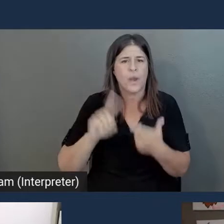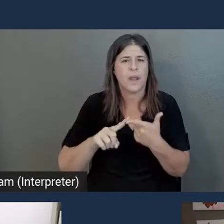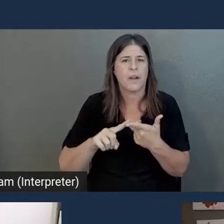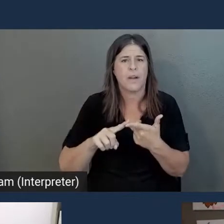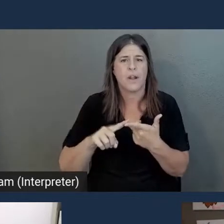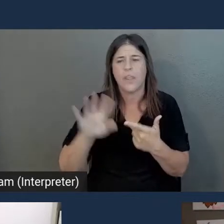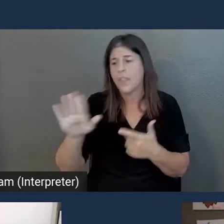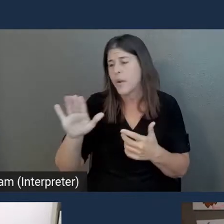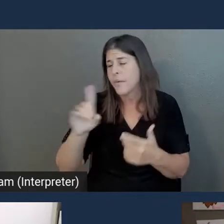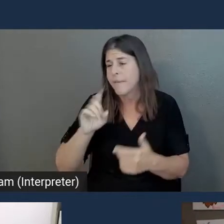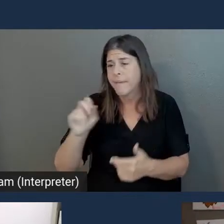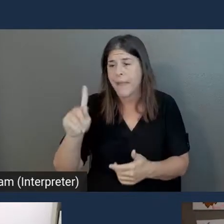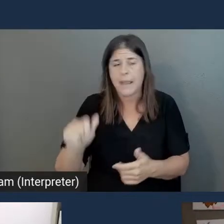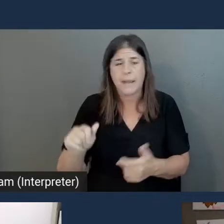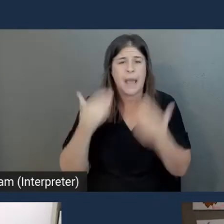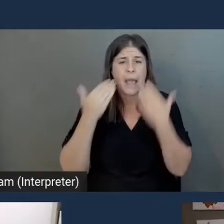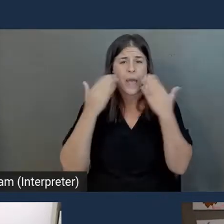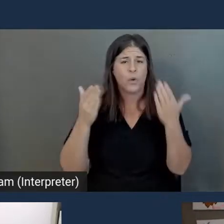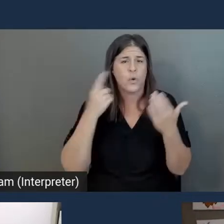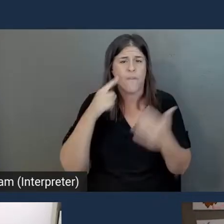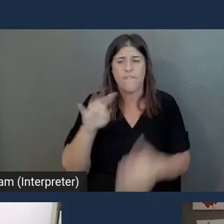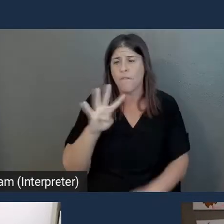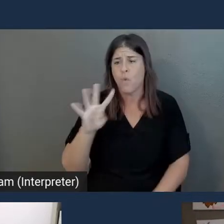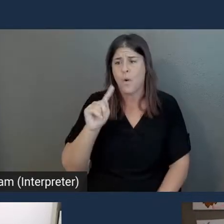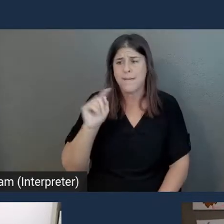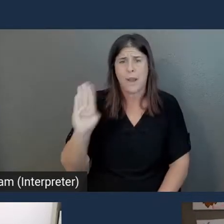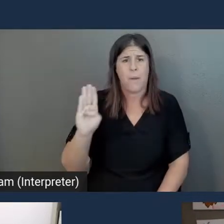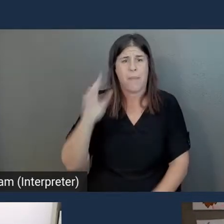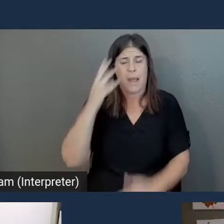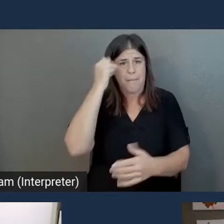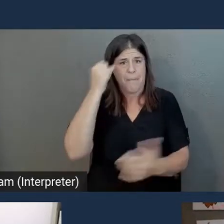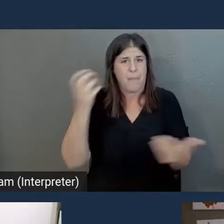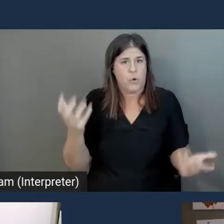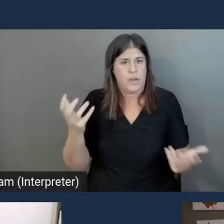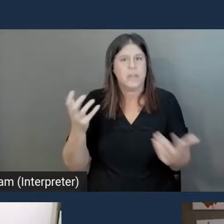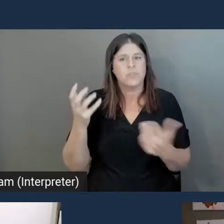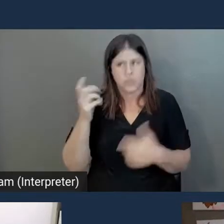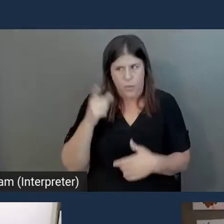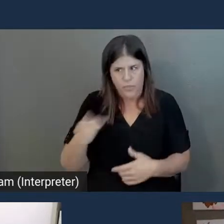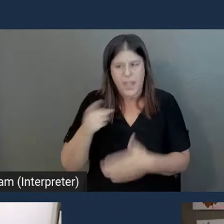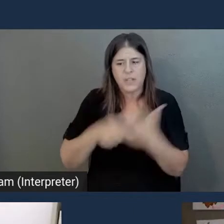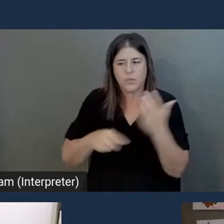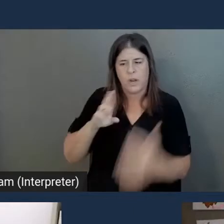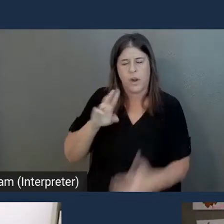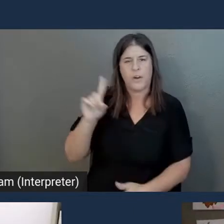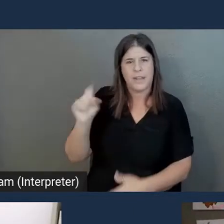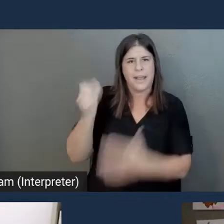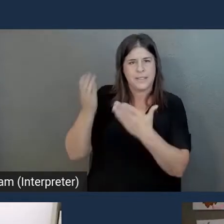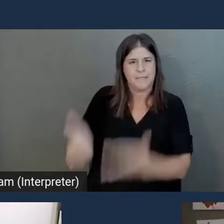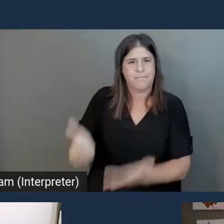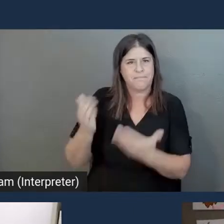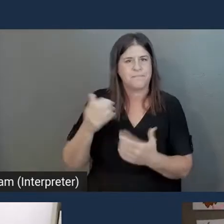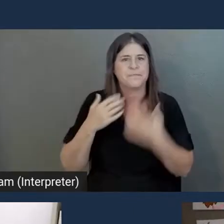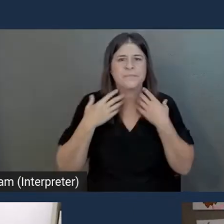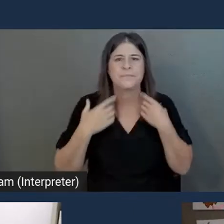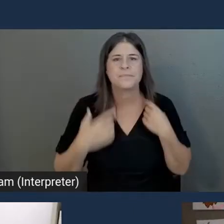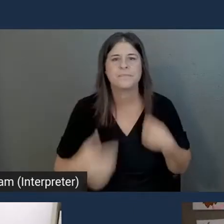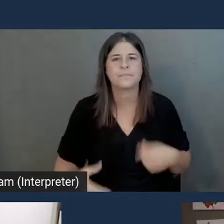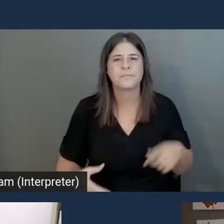I don't know 44 terabyte of memory. So that's what RDS is. We've come such a long way.